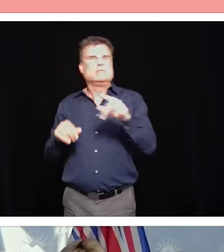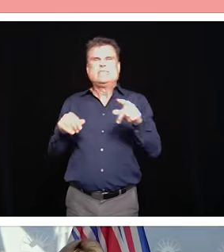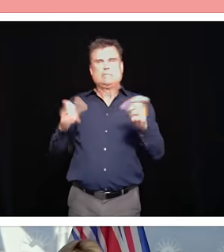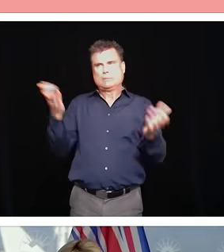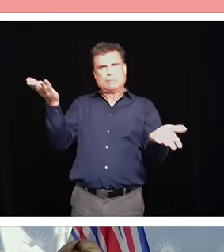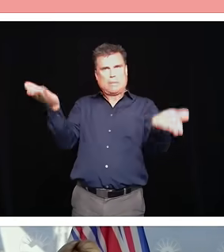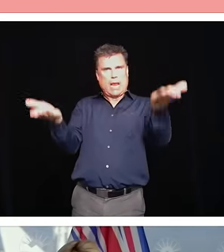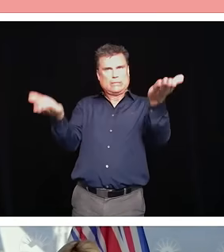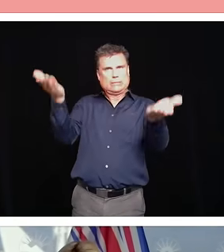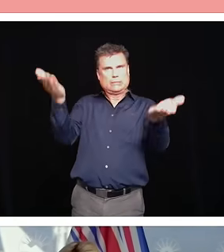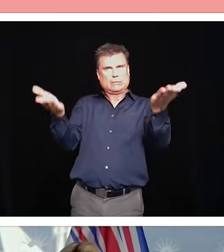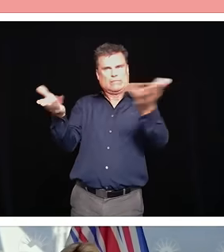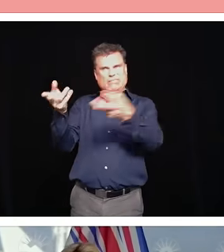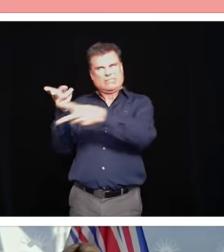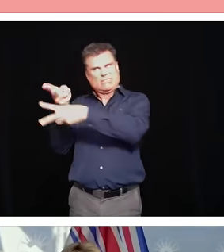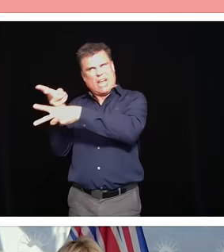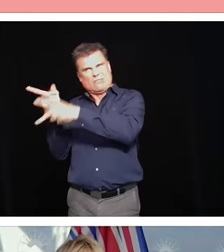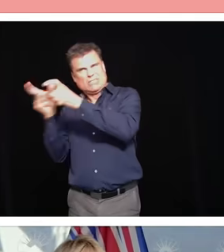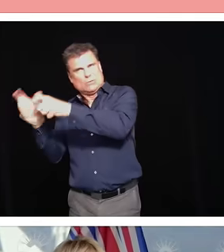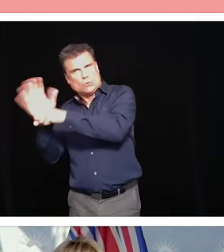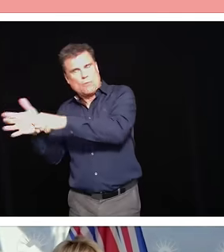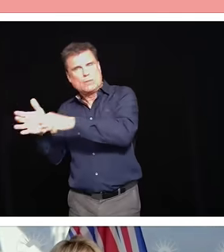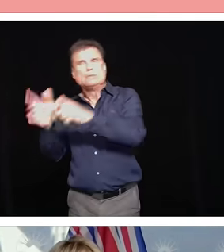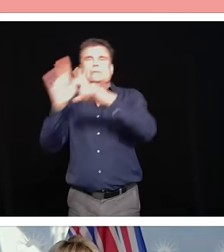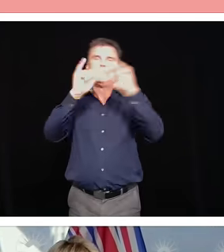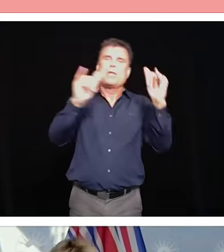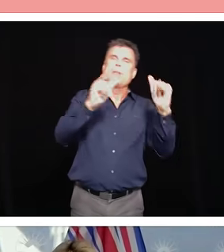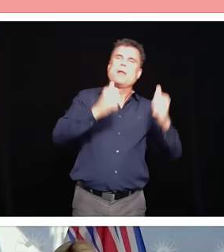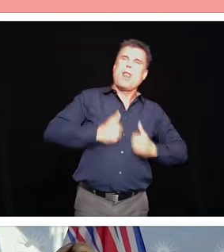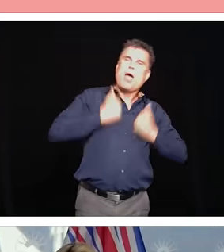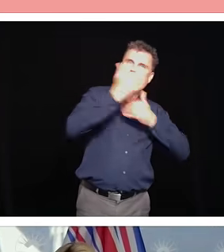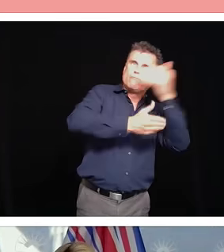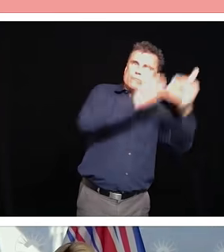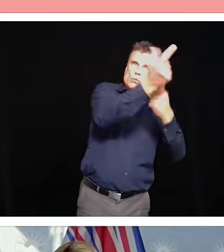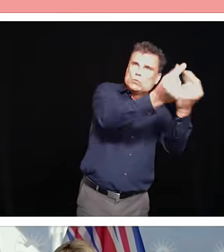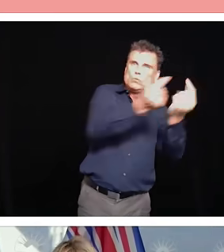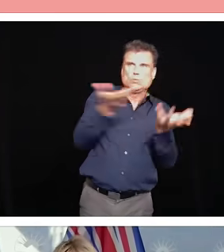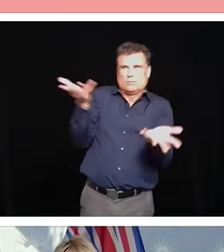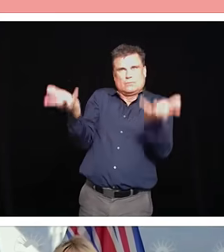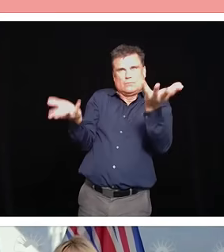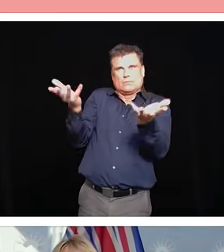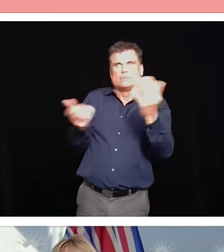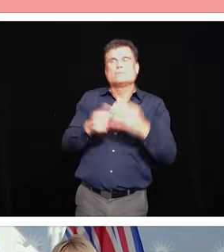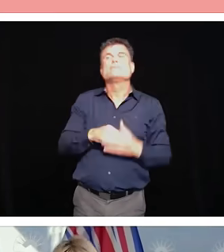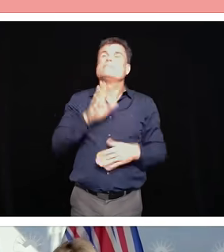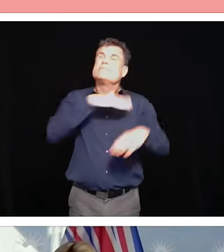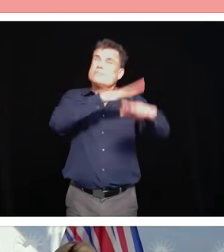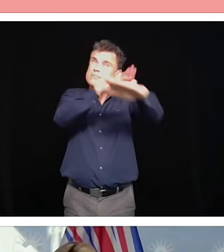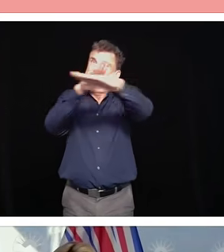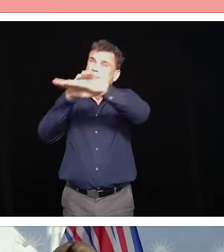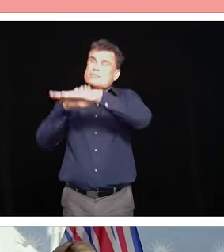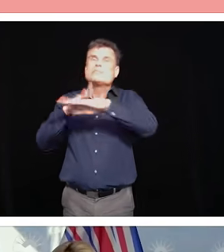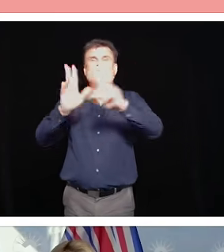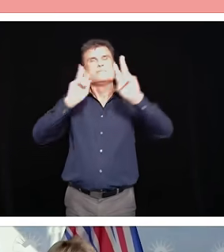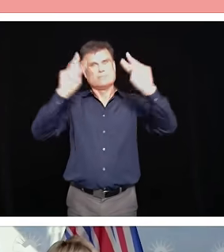they use a measure of 25 per 100,000 and we can see across BC that we are well below that.